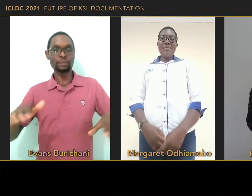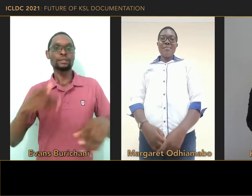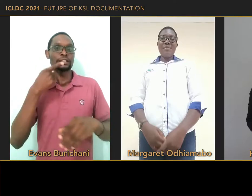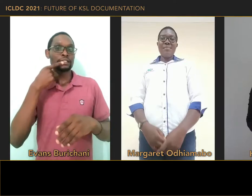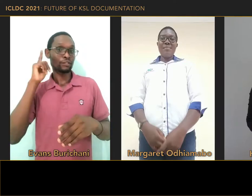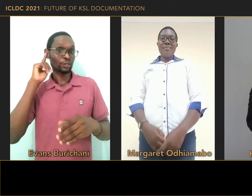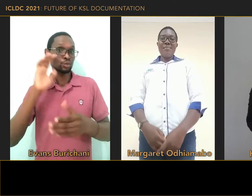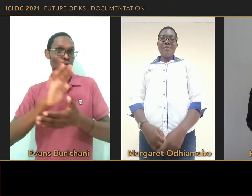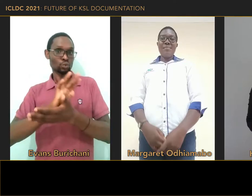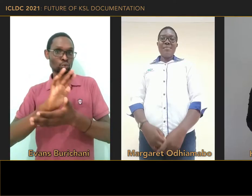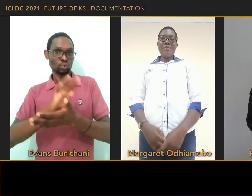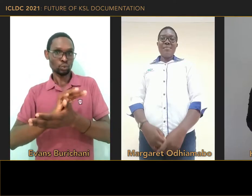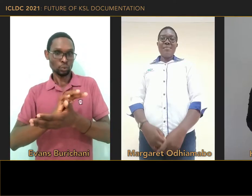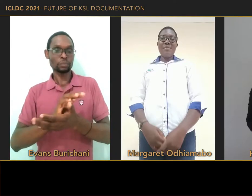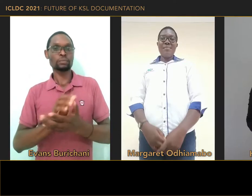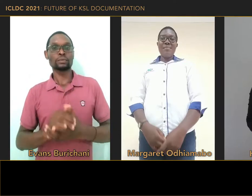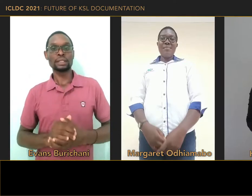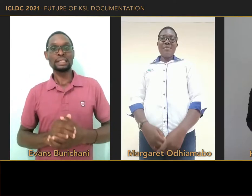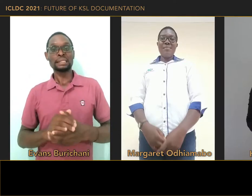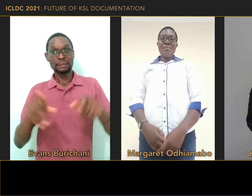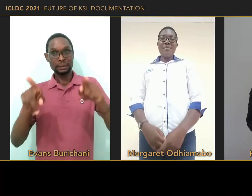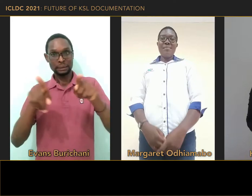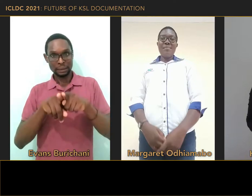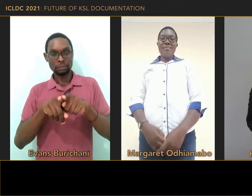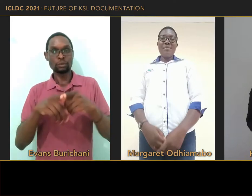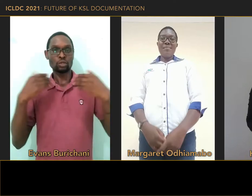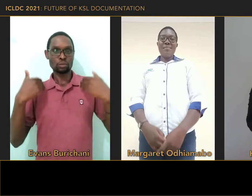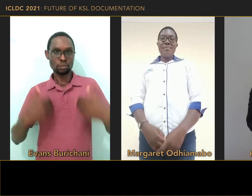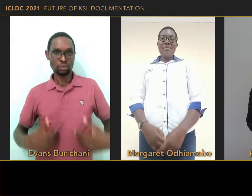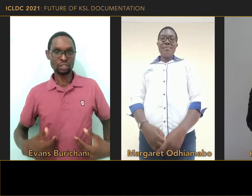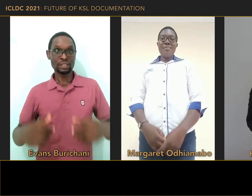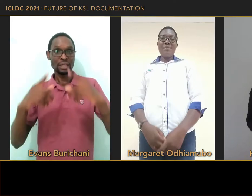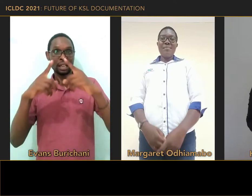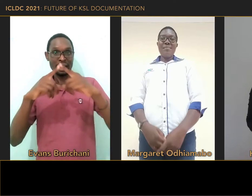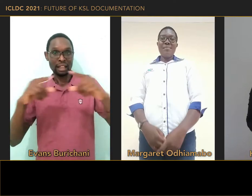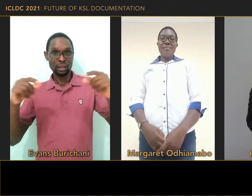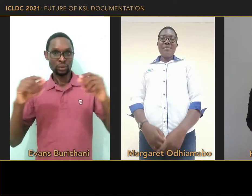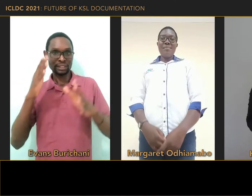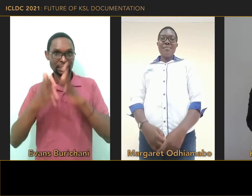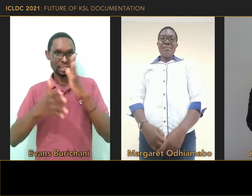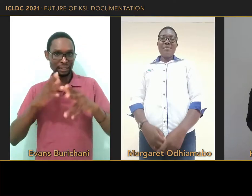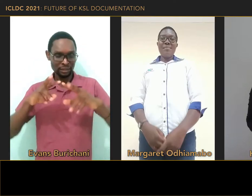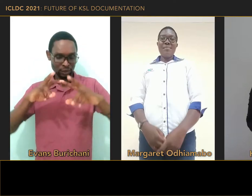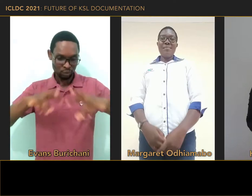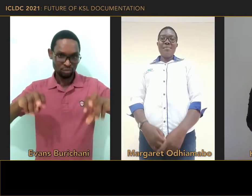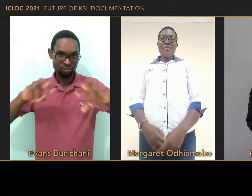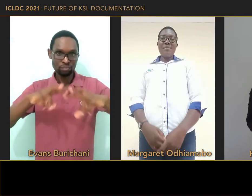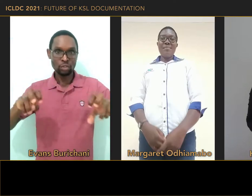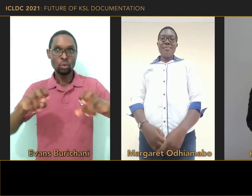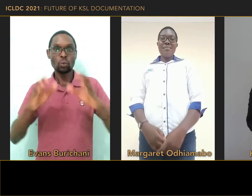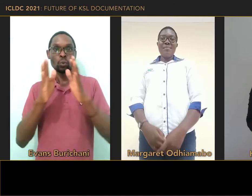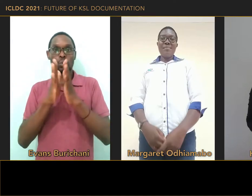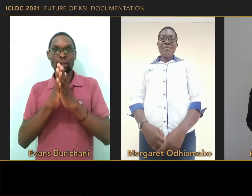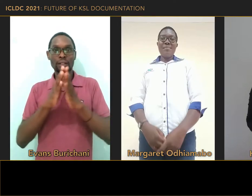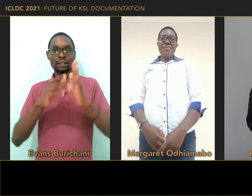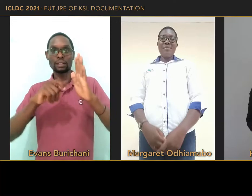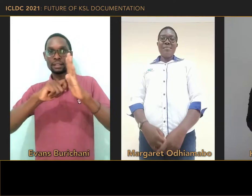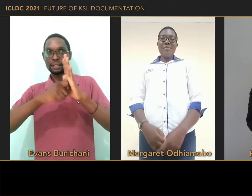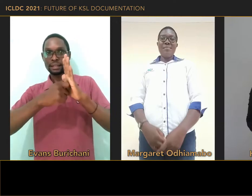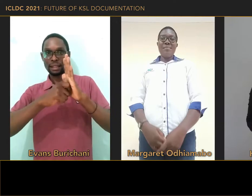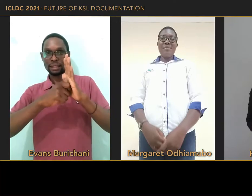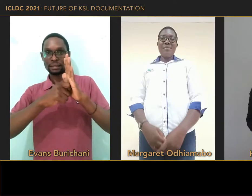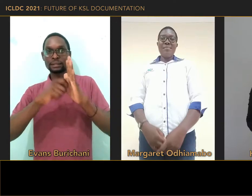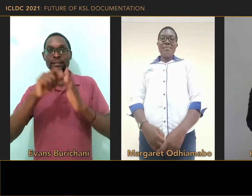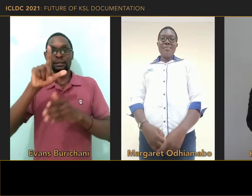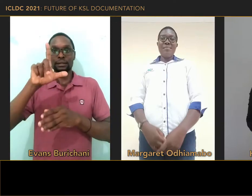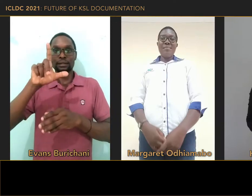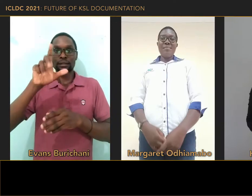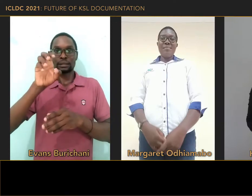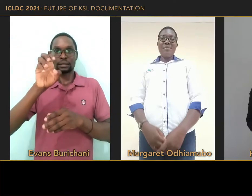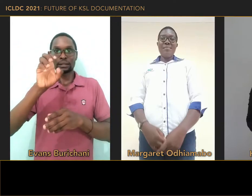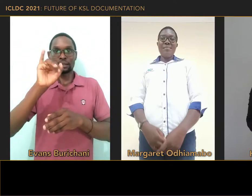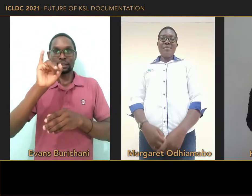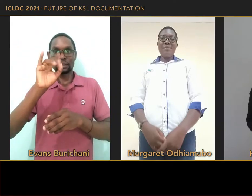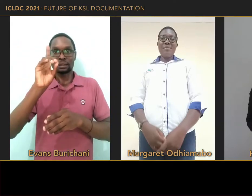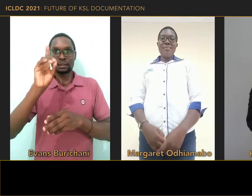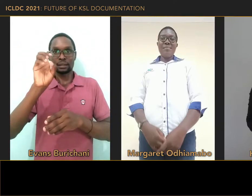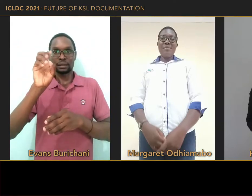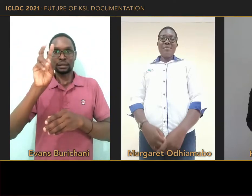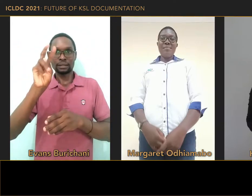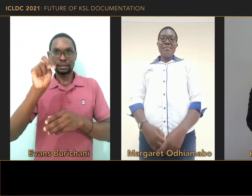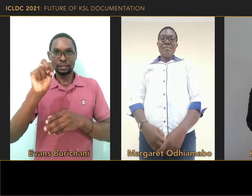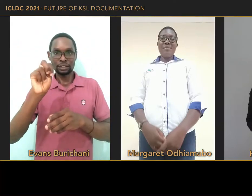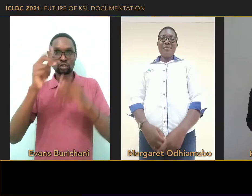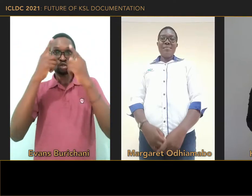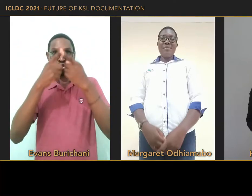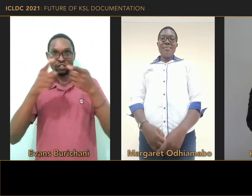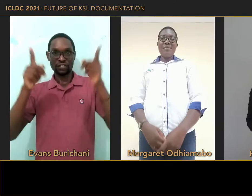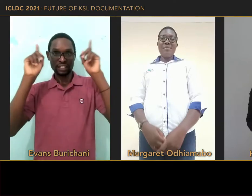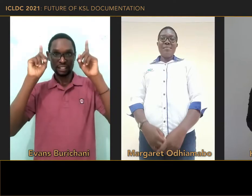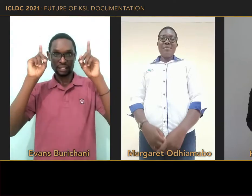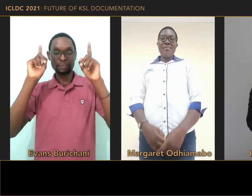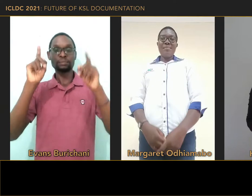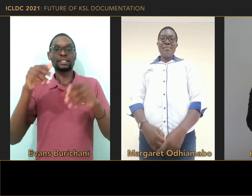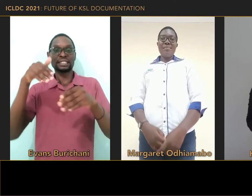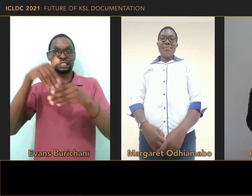I also work in sign linguistics research in a collaboration with Leiden University in the Netherlands.